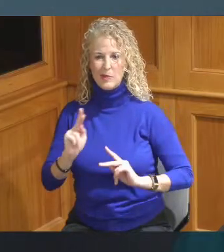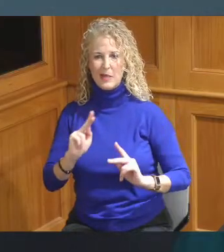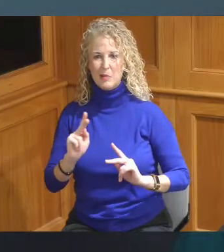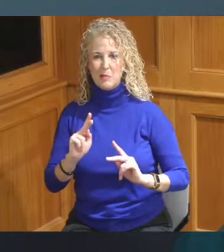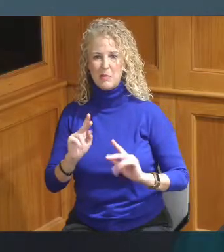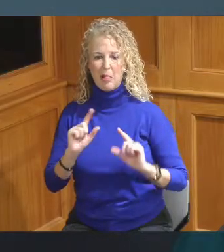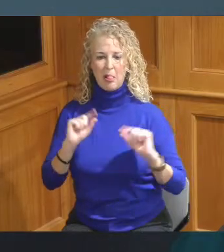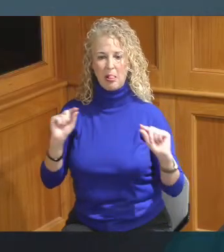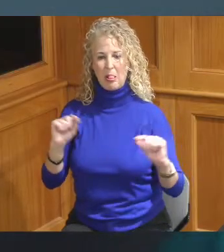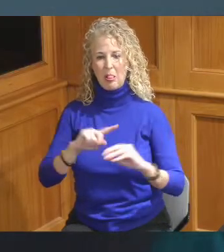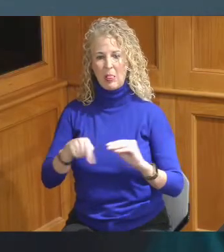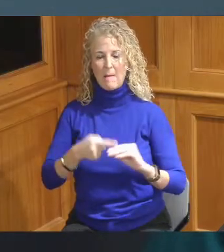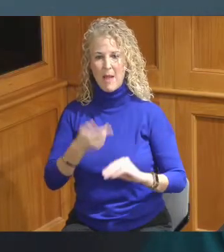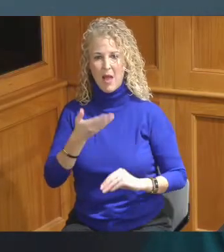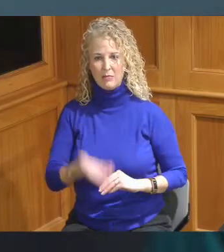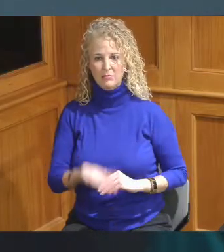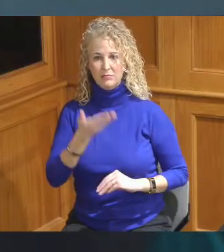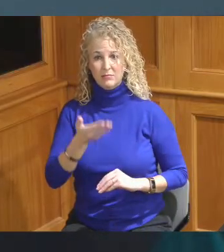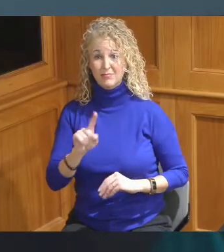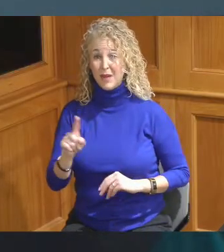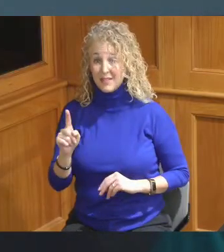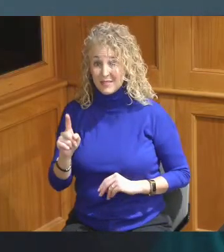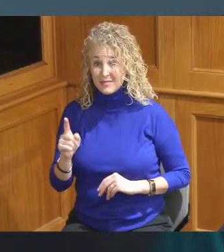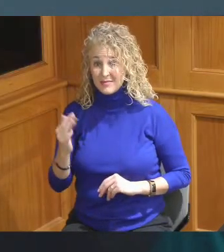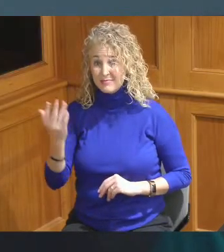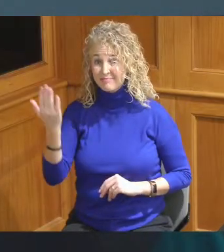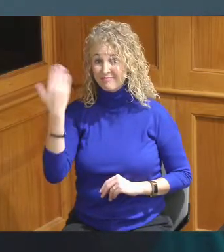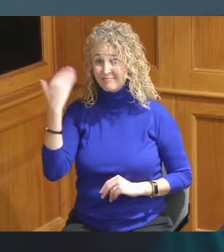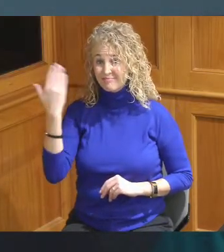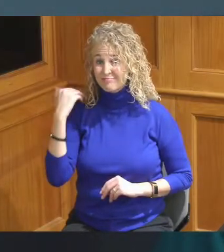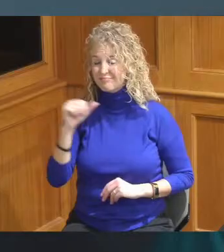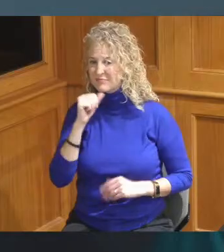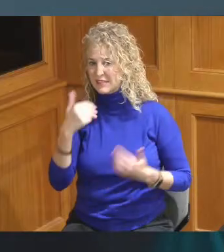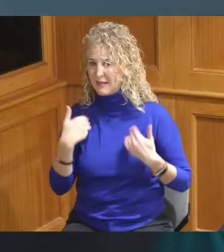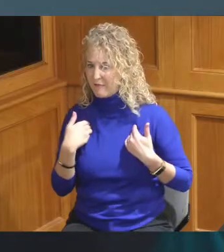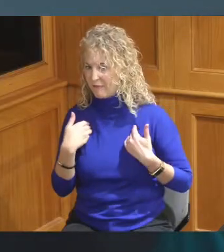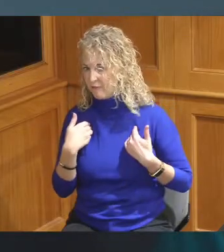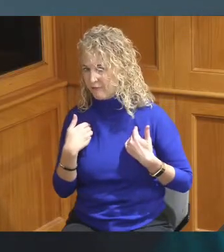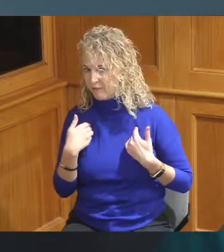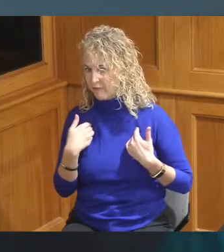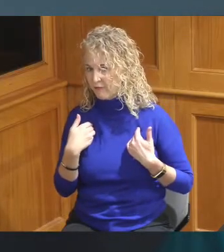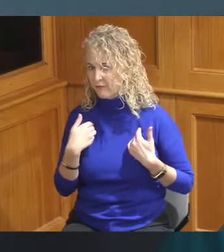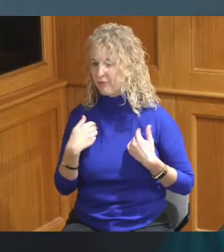But isn't amazing. They didn't have memes. They didn't have Facebooks, but they was able to change